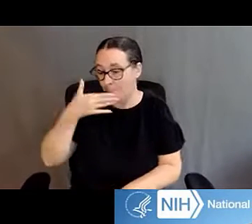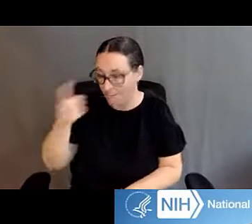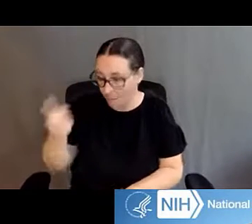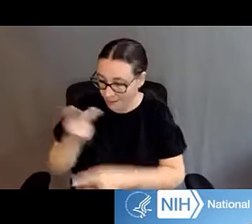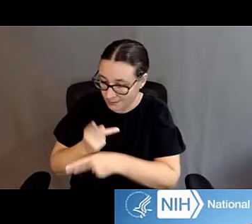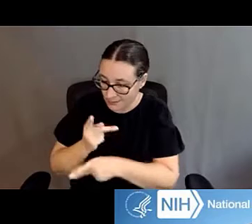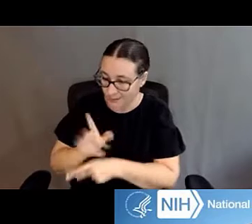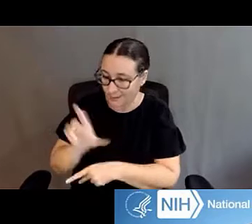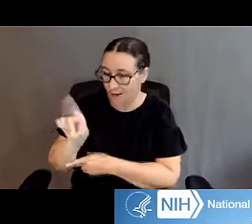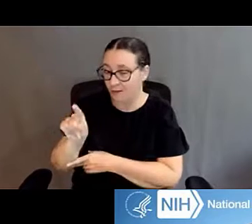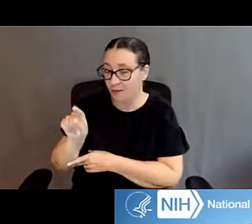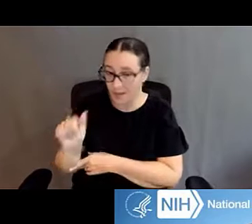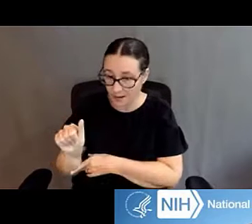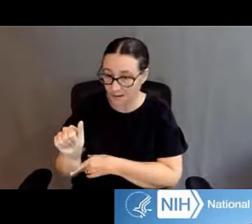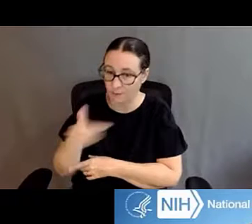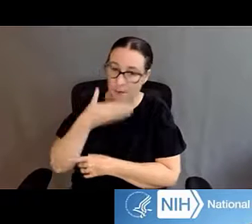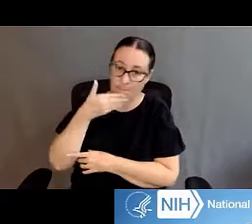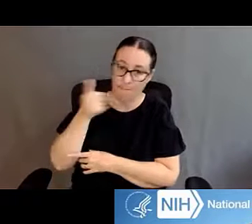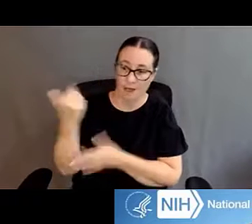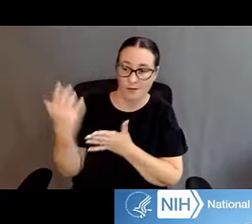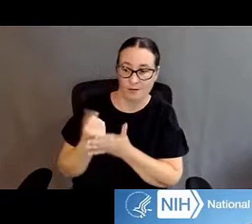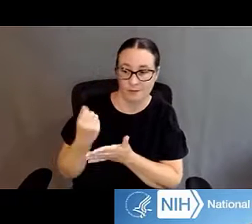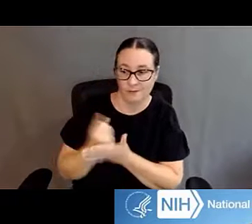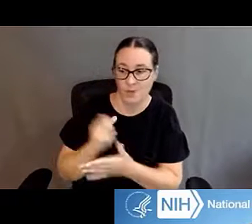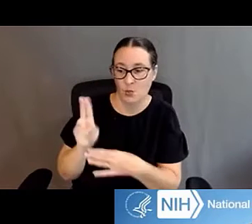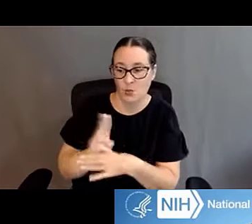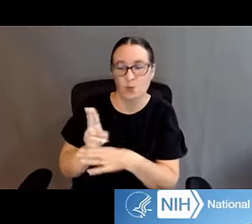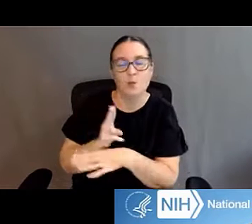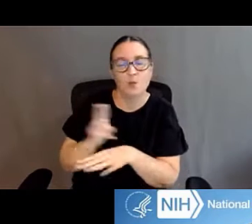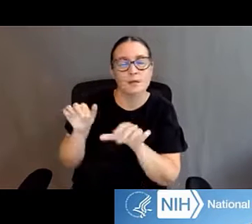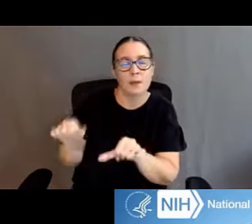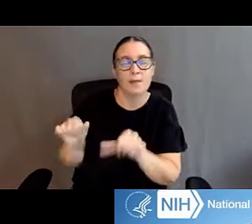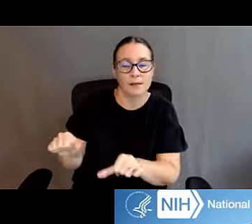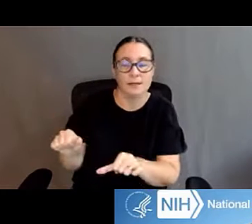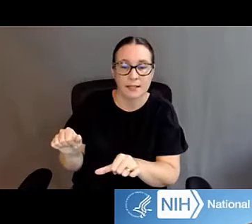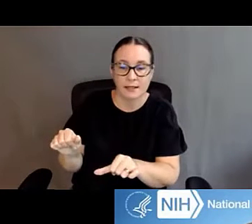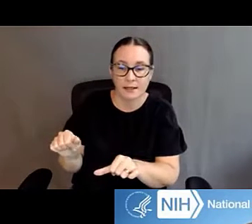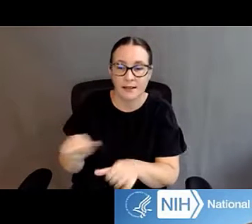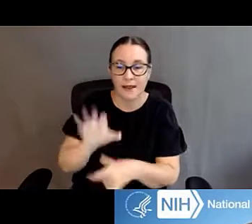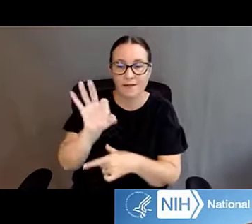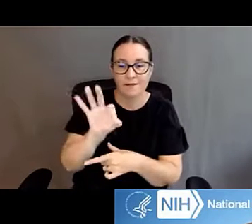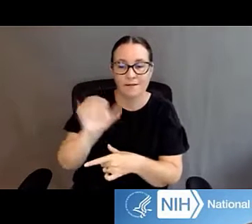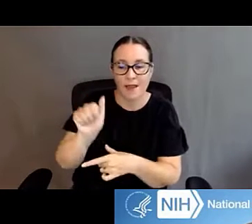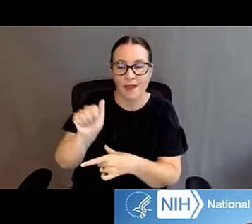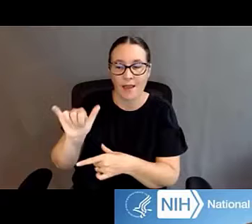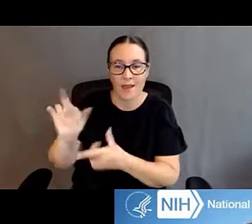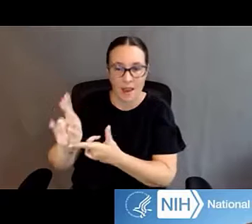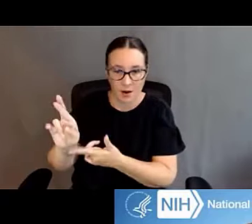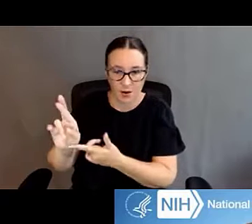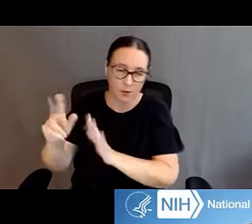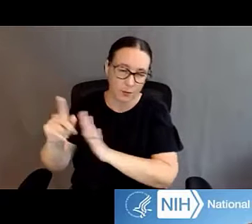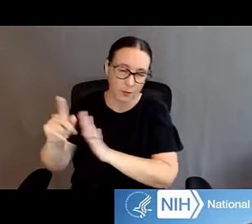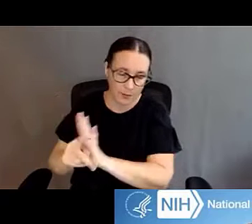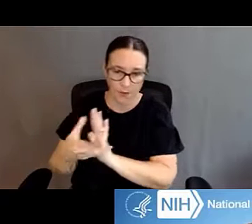and can best maximize its usability and FAIR principles and also, in terms of resources and budget,